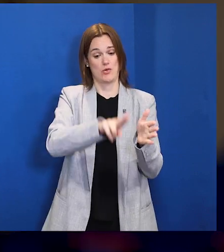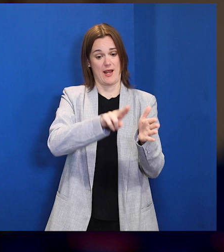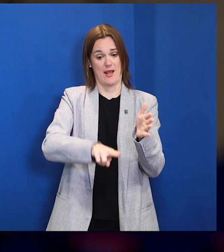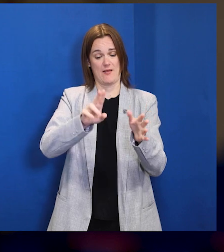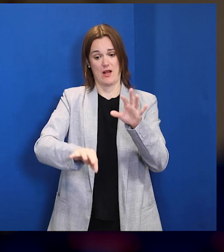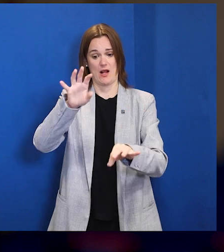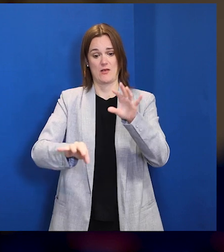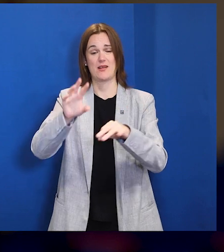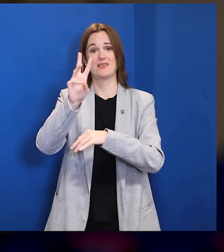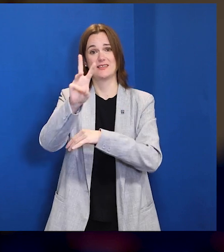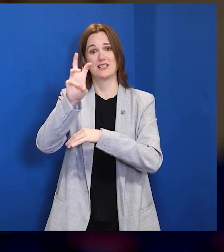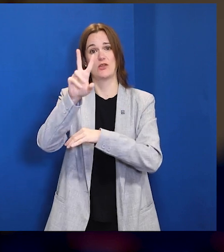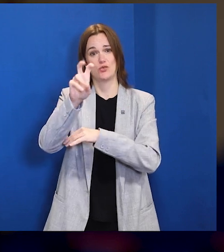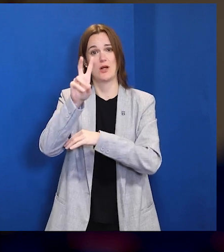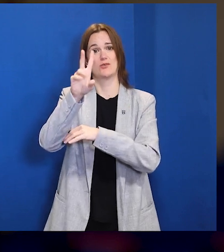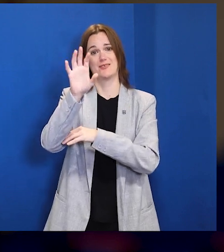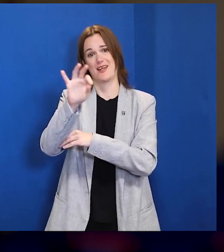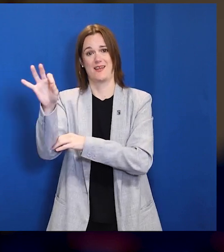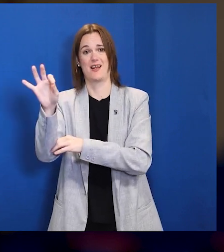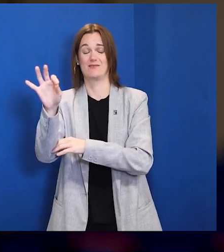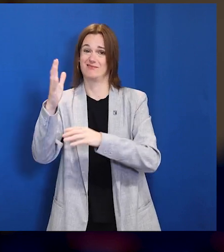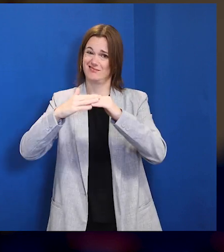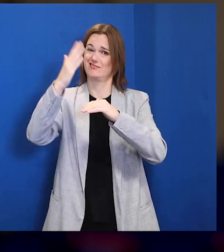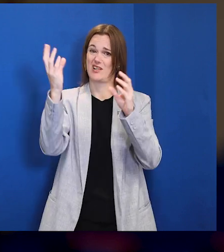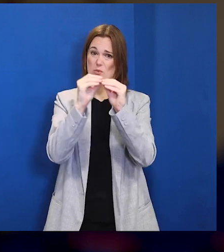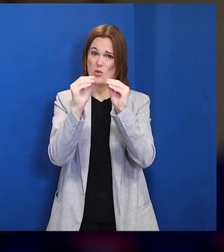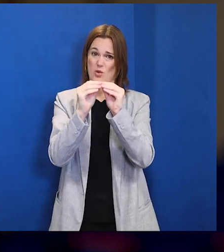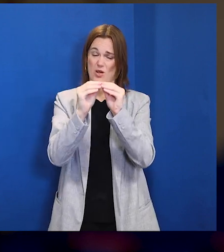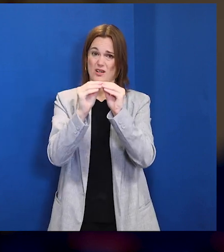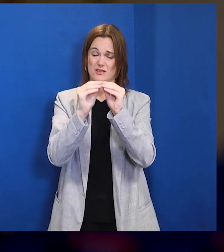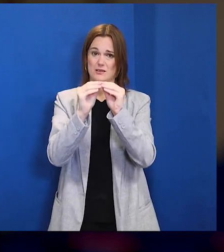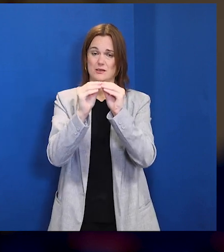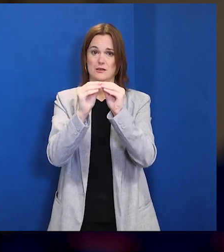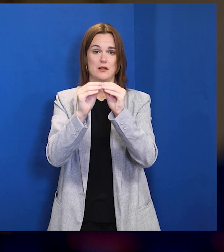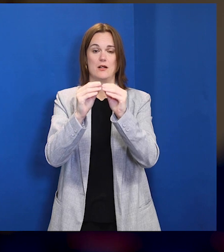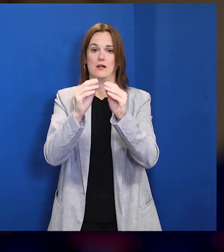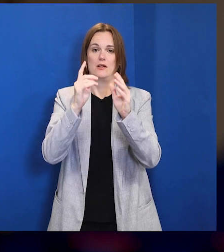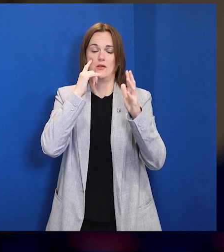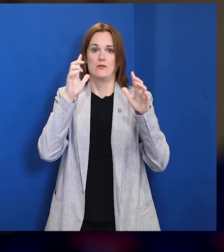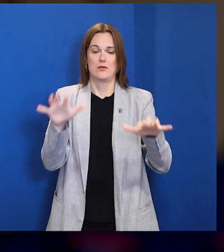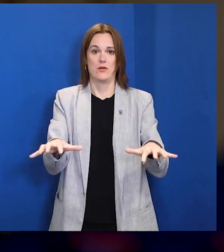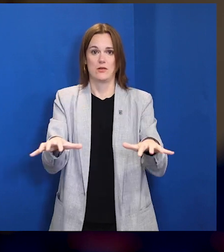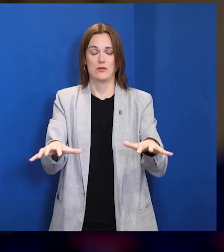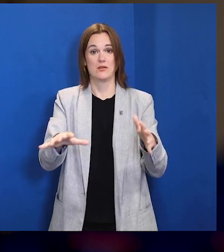is 6509 and counting. This movement became something that no one was prepared for and for those